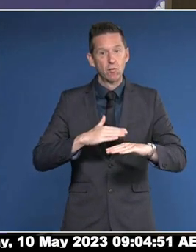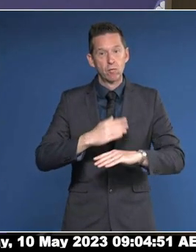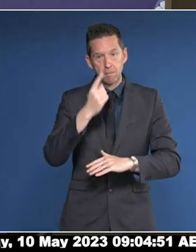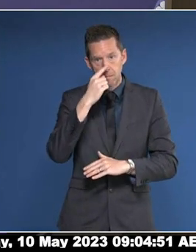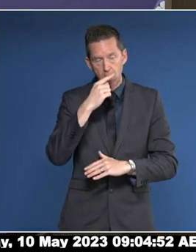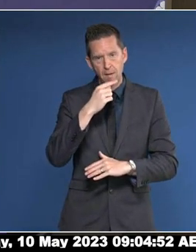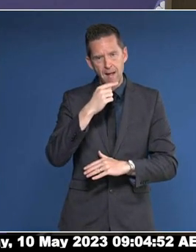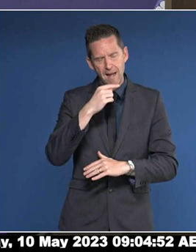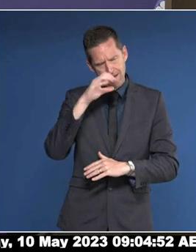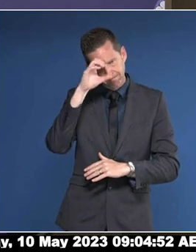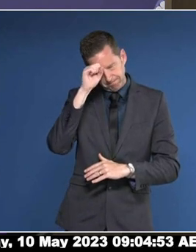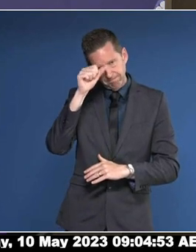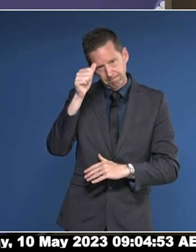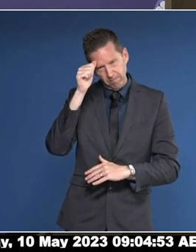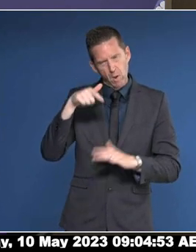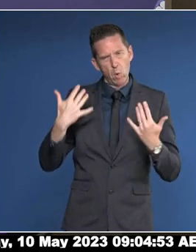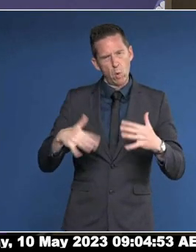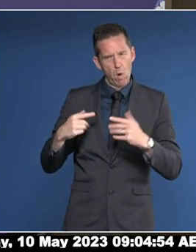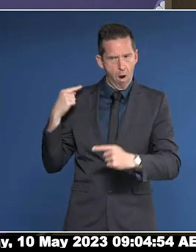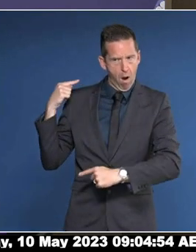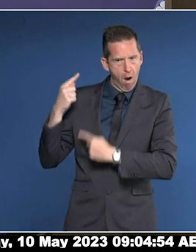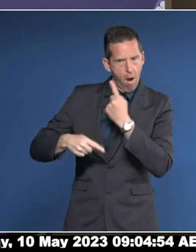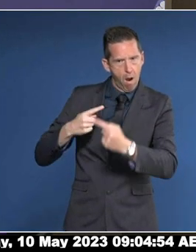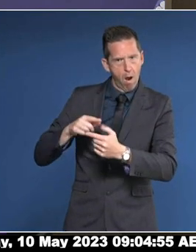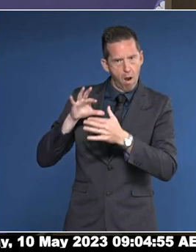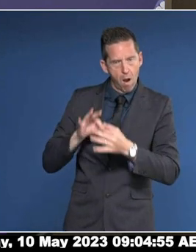connection to land, sky, seas and waterways.